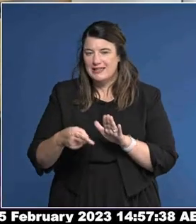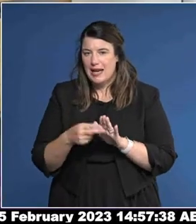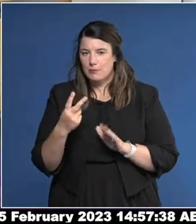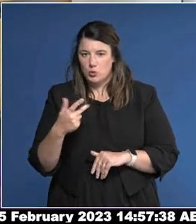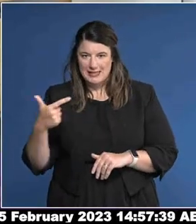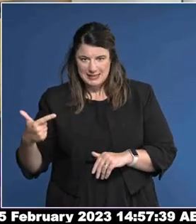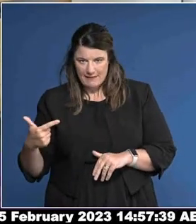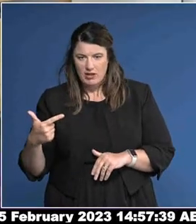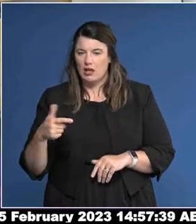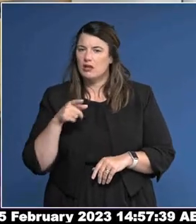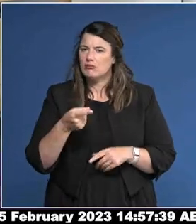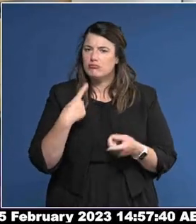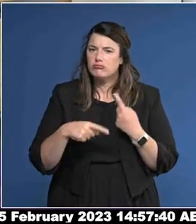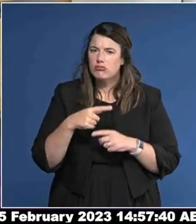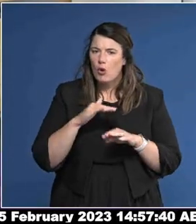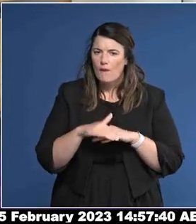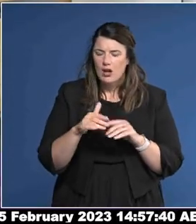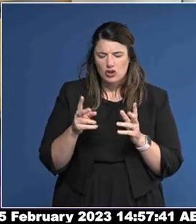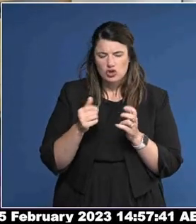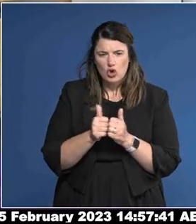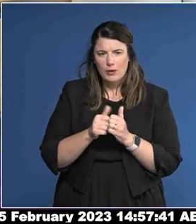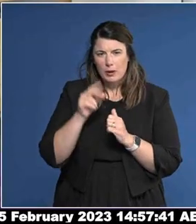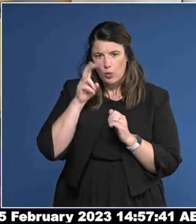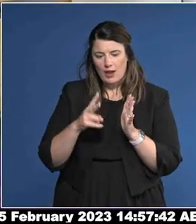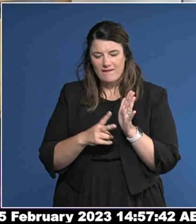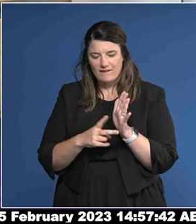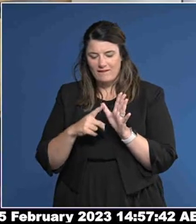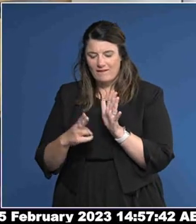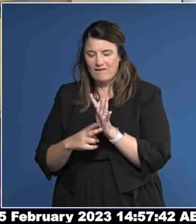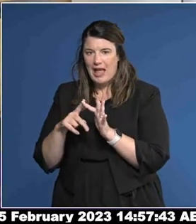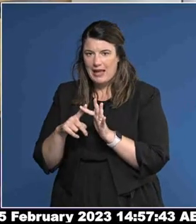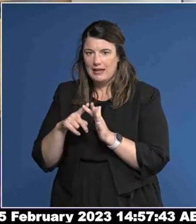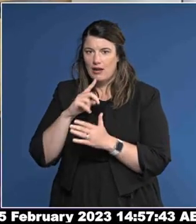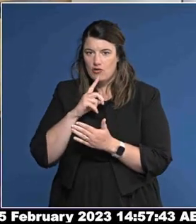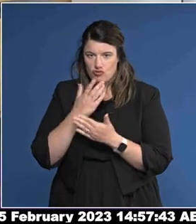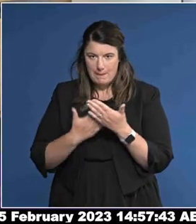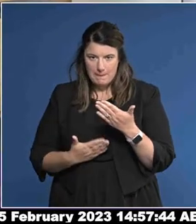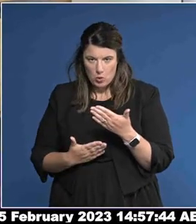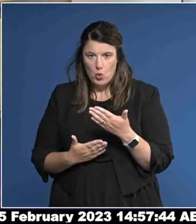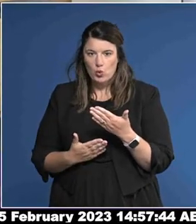provided to us a document called a VANE report, incidents of violence, abuse, neglect and exploitation.